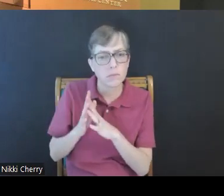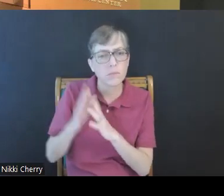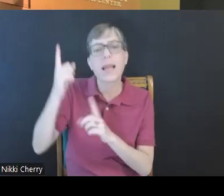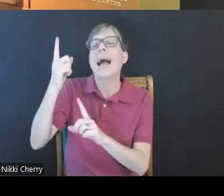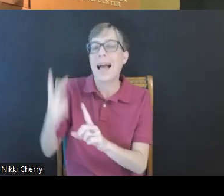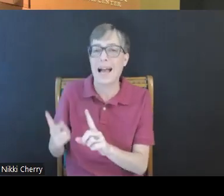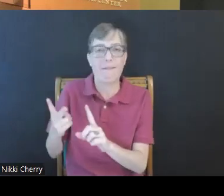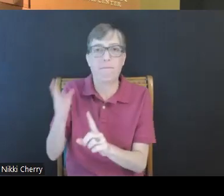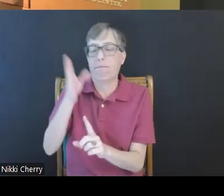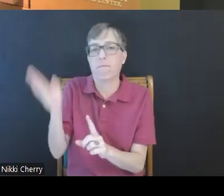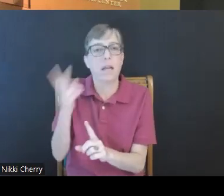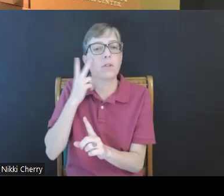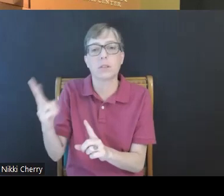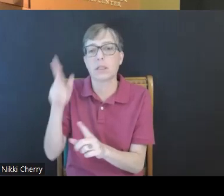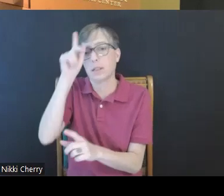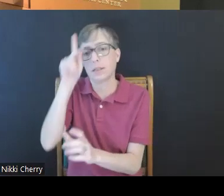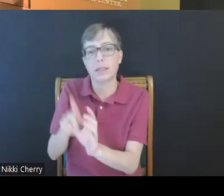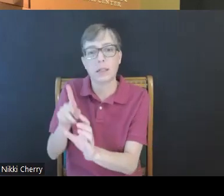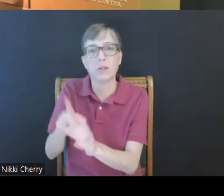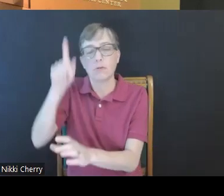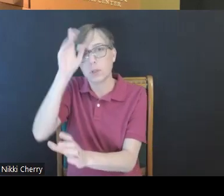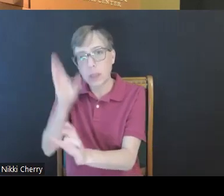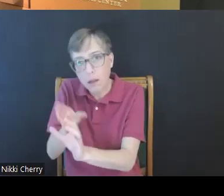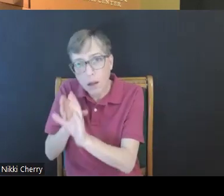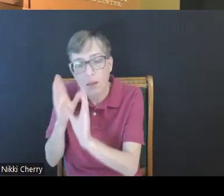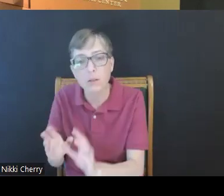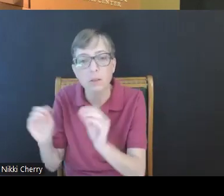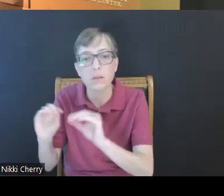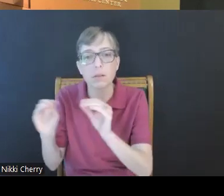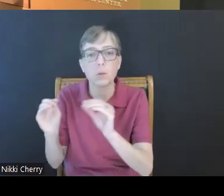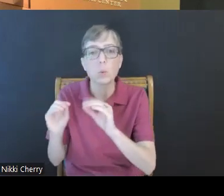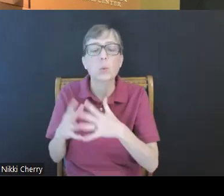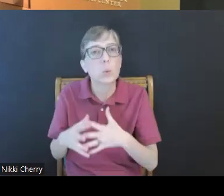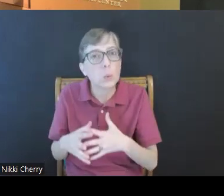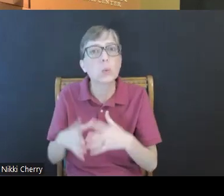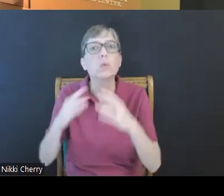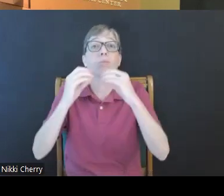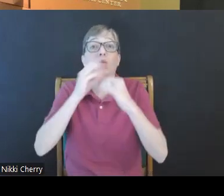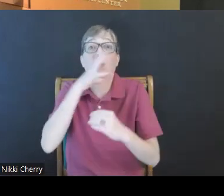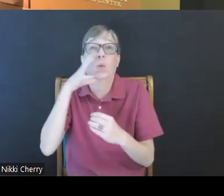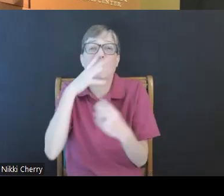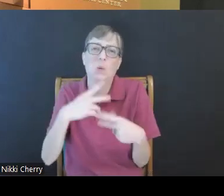that's just not going to be the way you solve all these problems uh so all I've done so far is spent